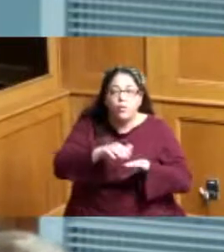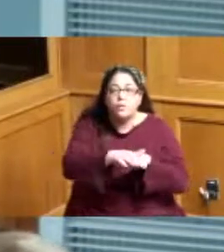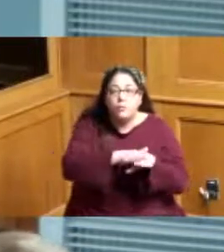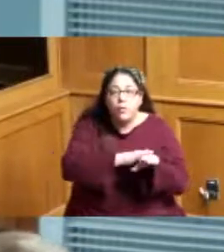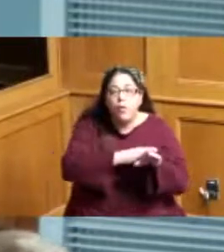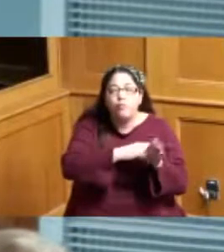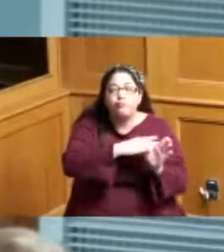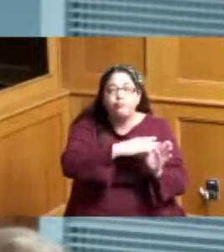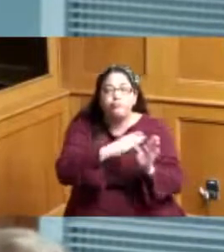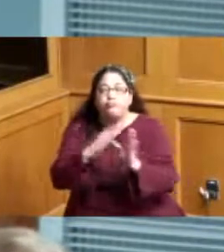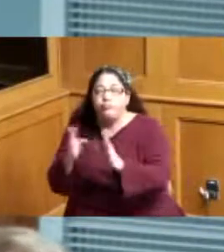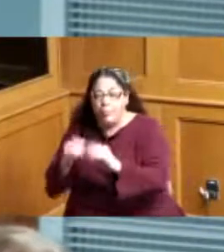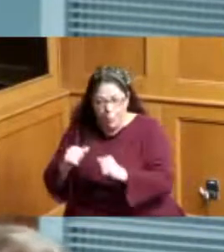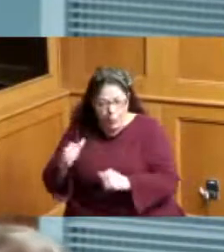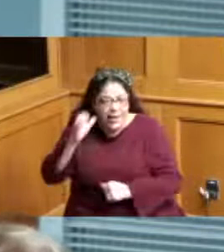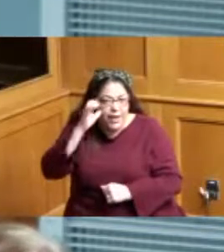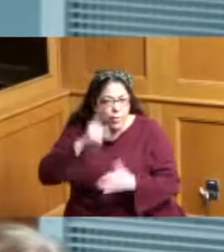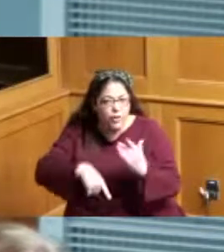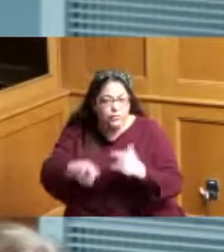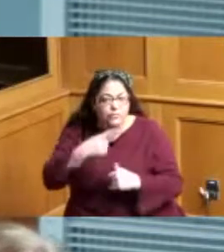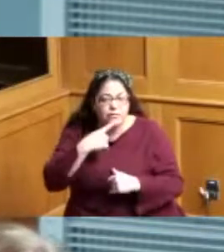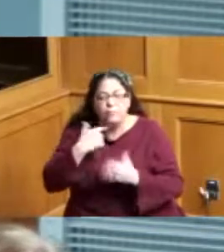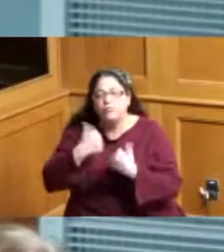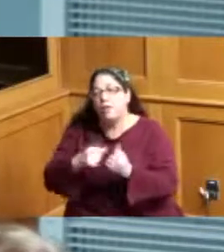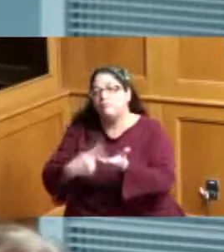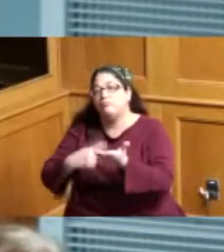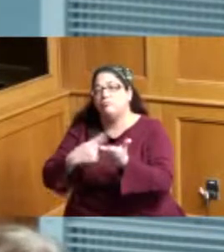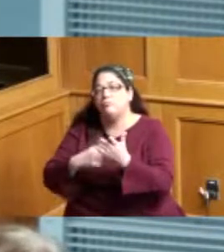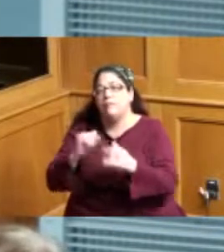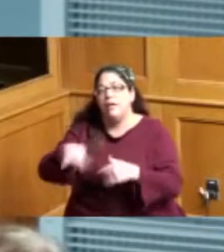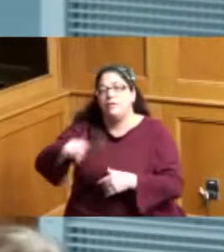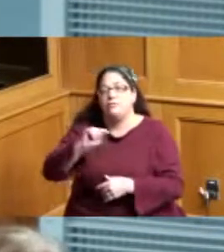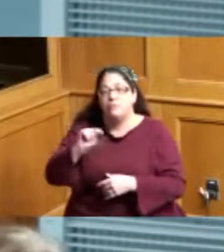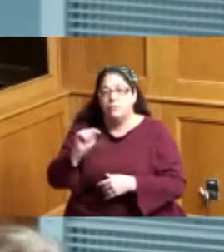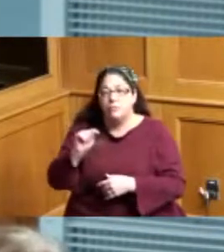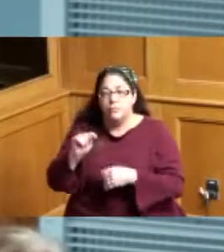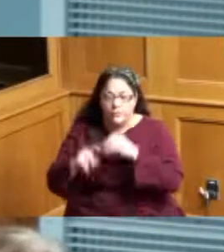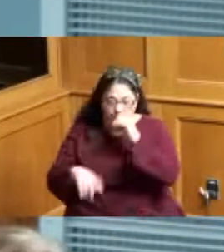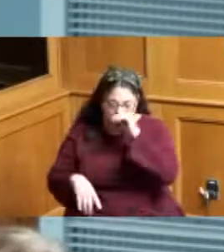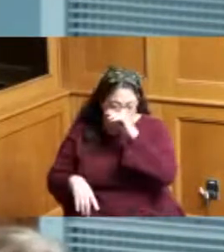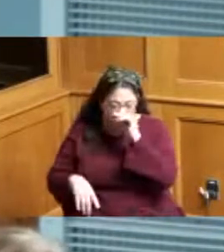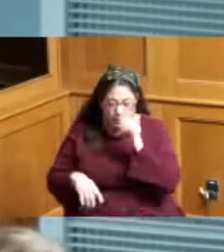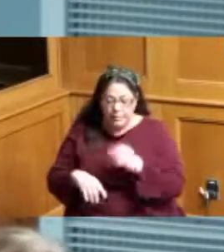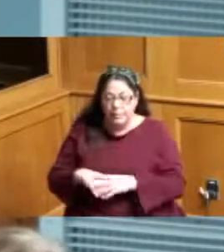hear you and we can try to talk and speak to that in terms of the credit program we do have both